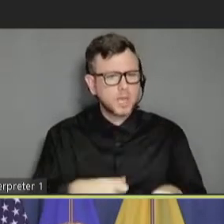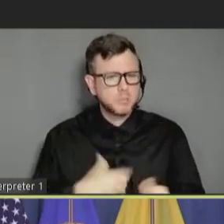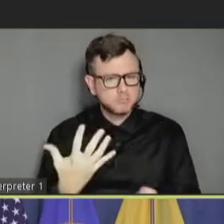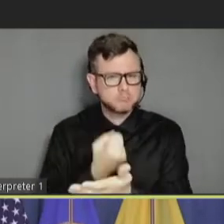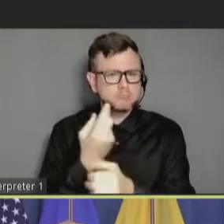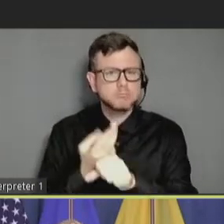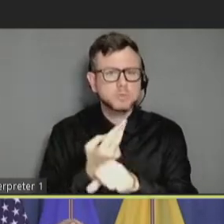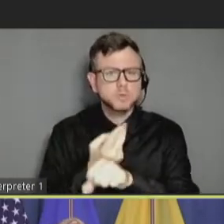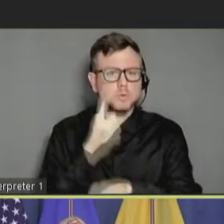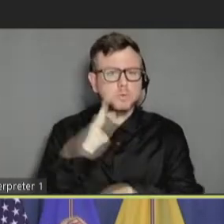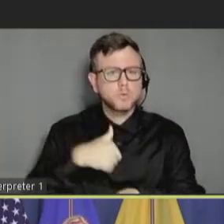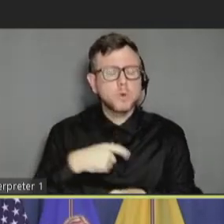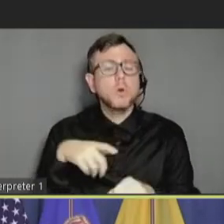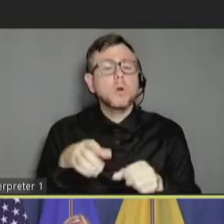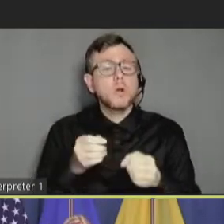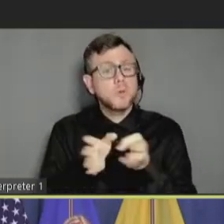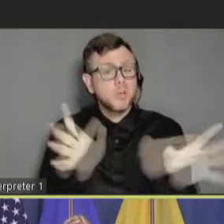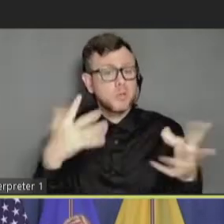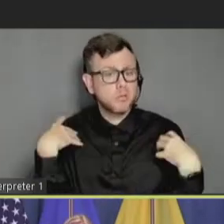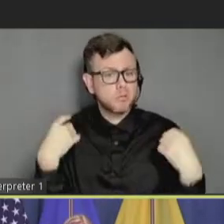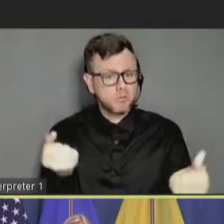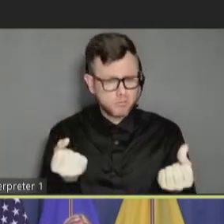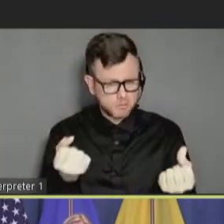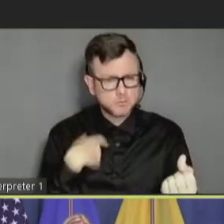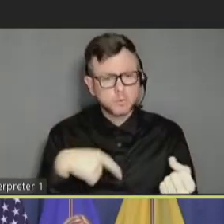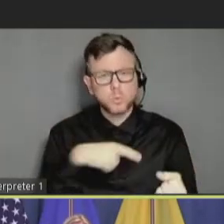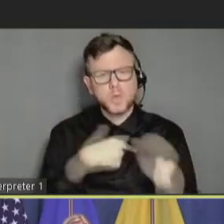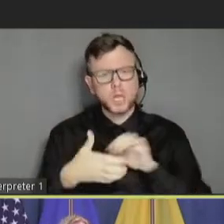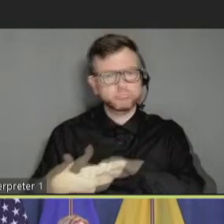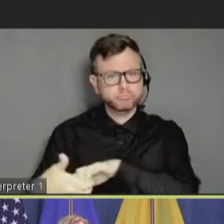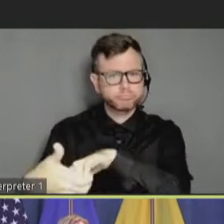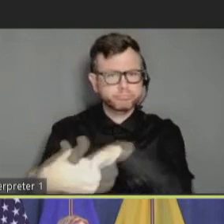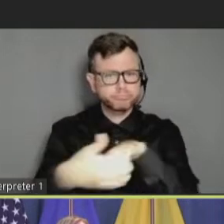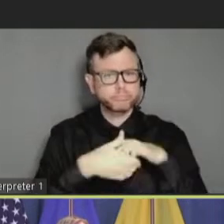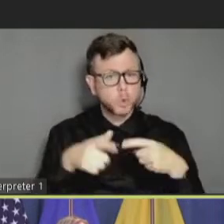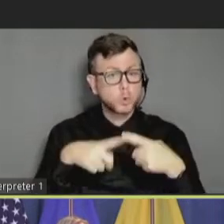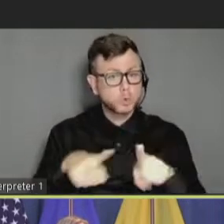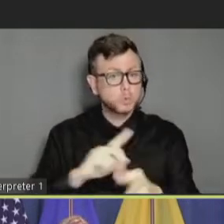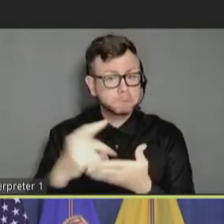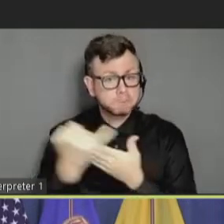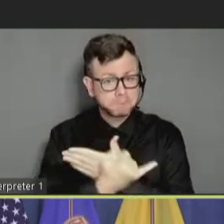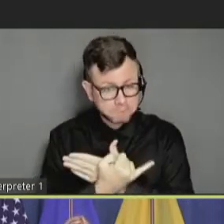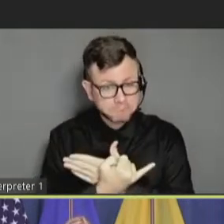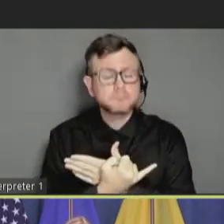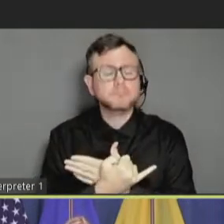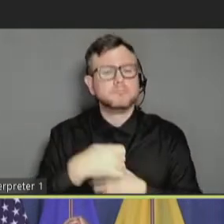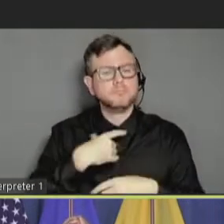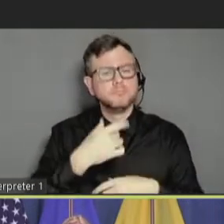And so, we collaborated pretty much throughout the project during our monthly cohort calls,